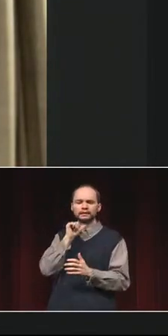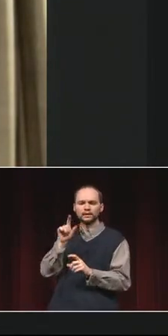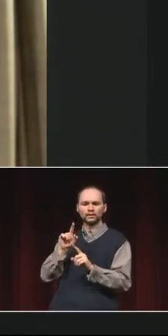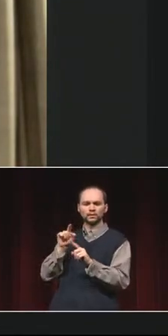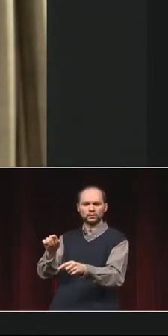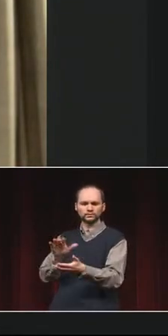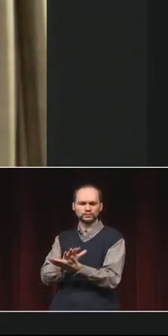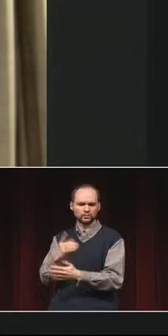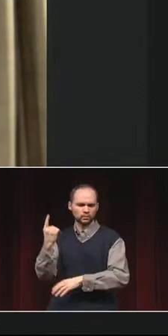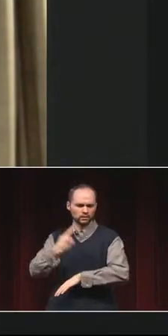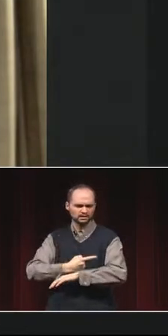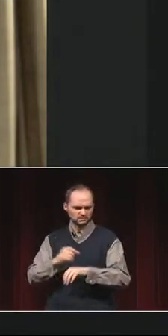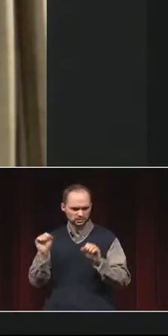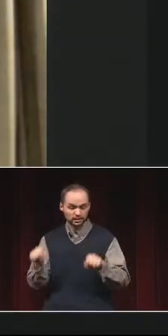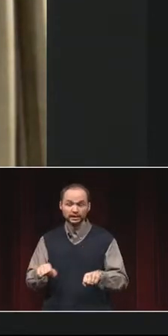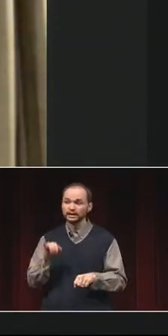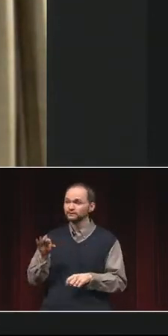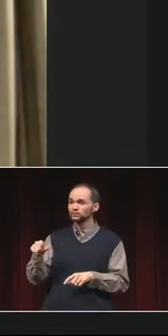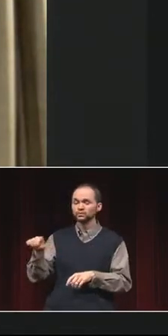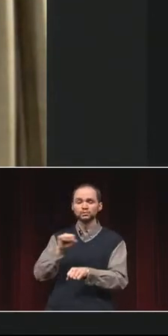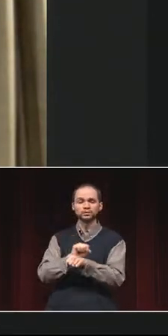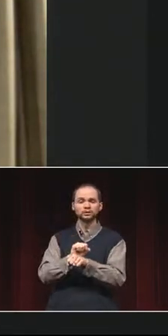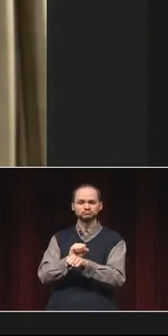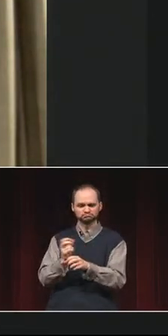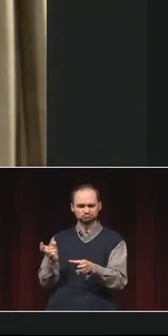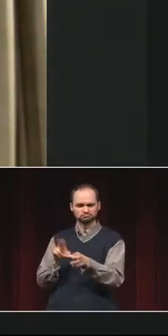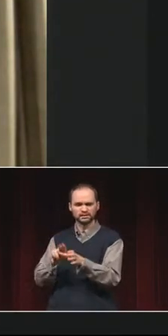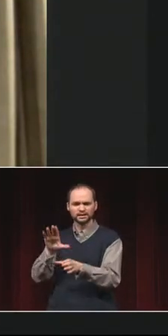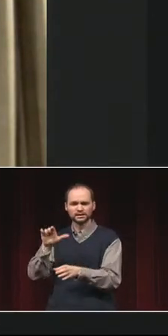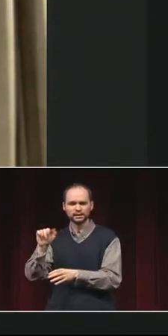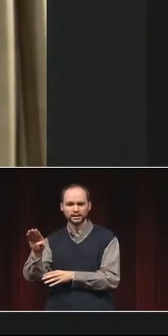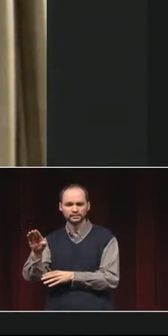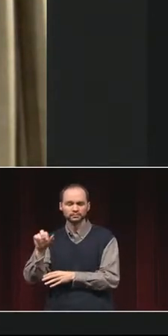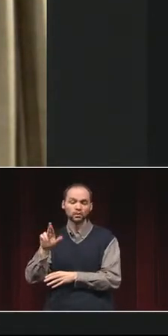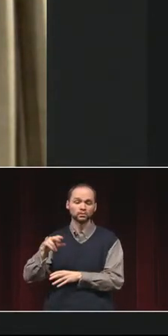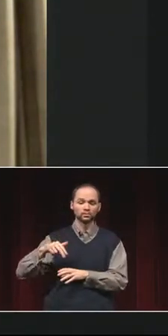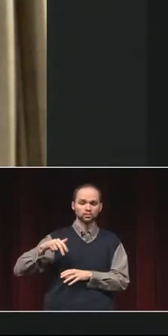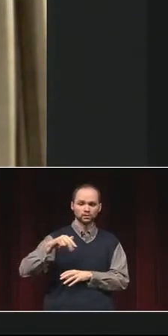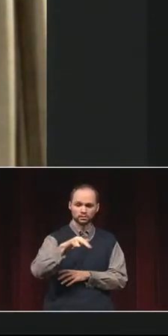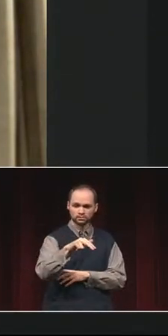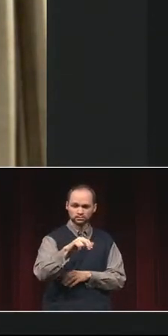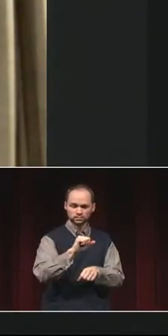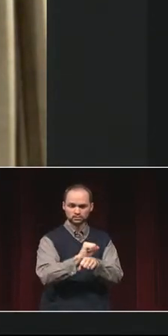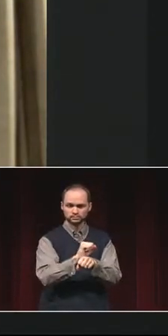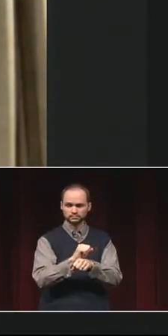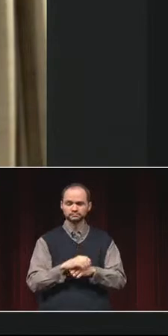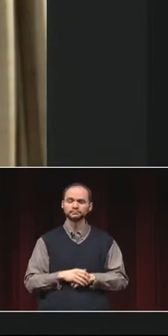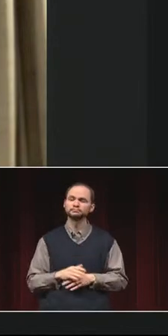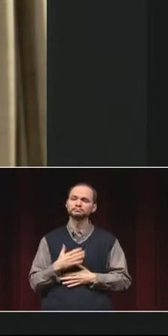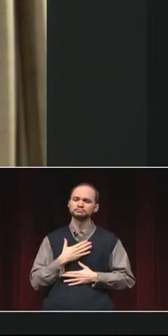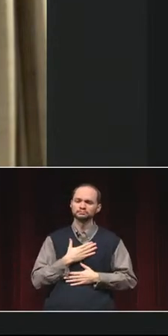If you work, take a cab or walk. But please,